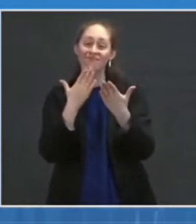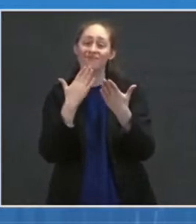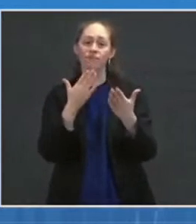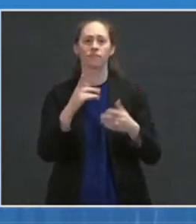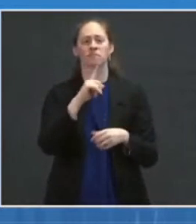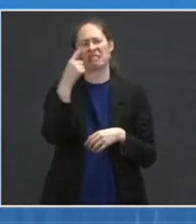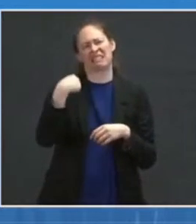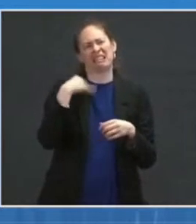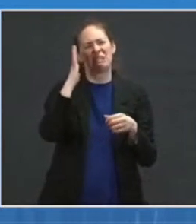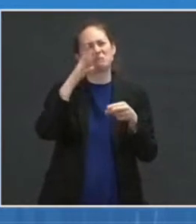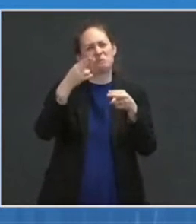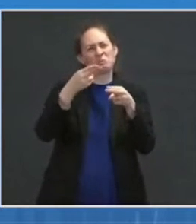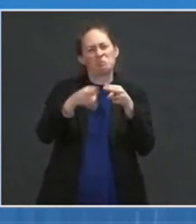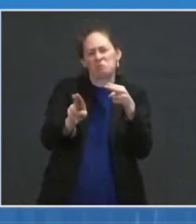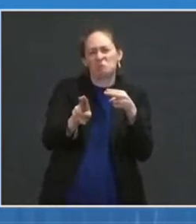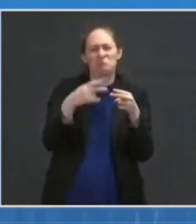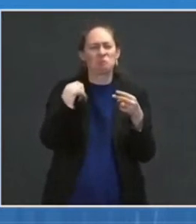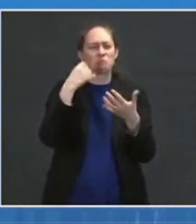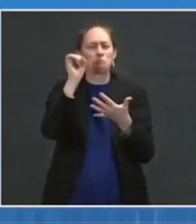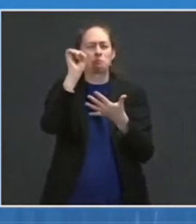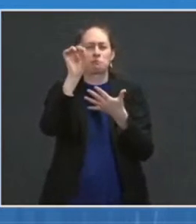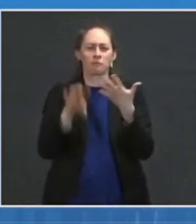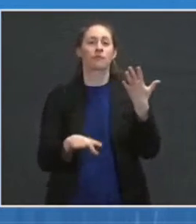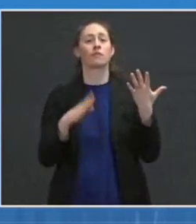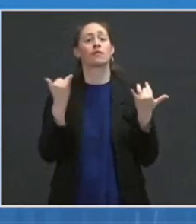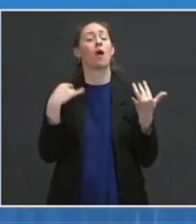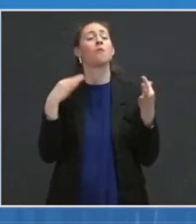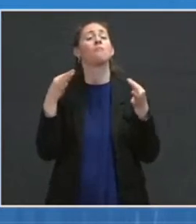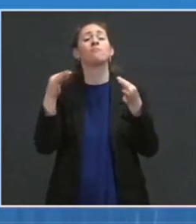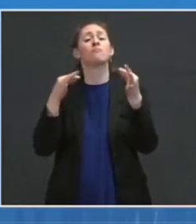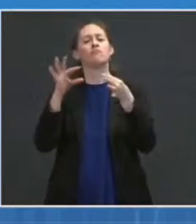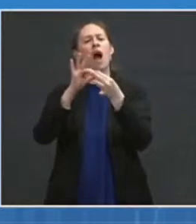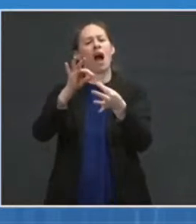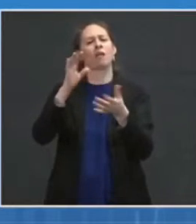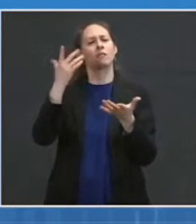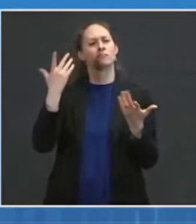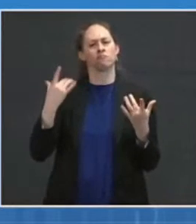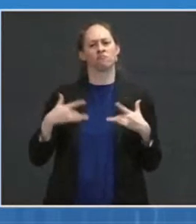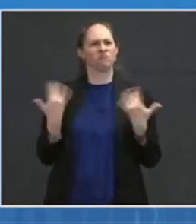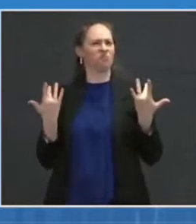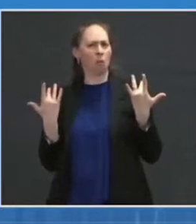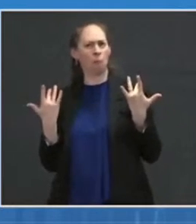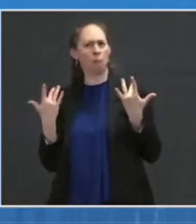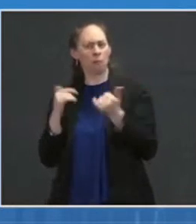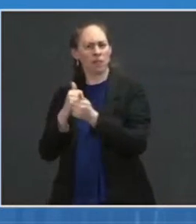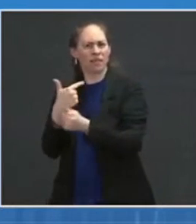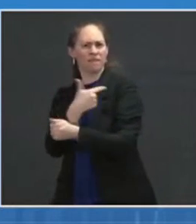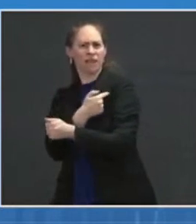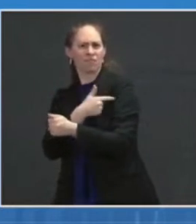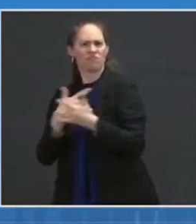FAUCI. DR. FAUCI? THANK YOU VERY MUCH DR. WALENSKY.